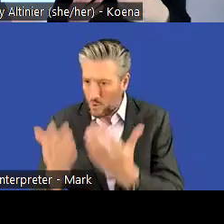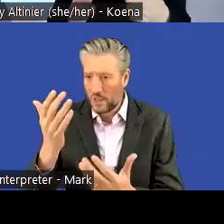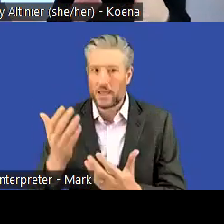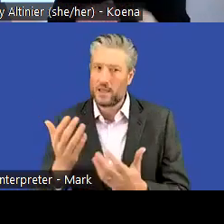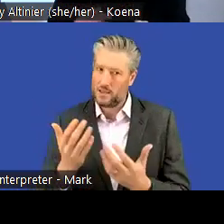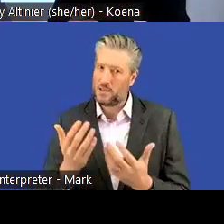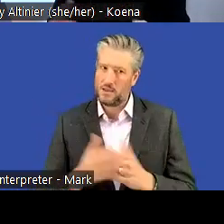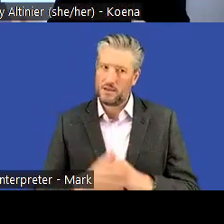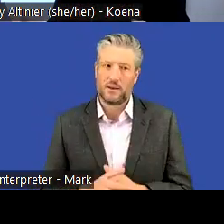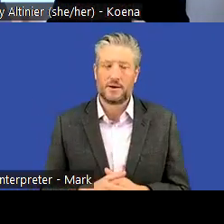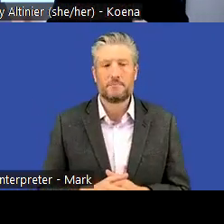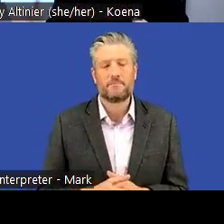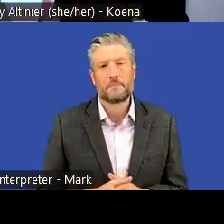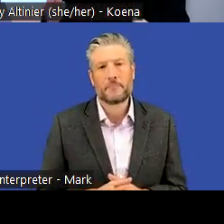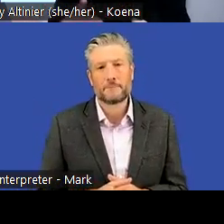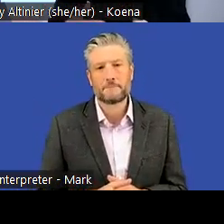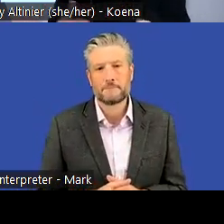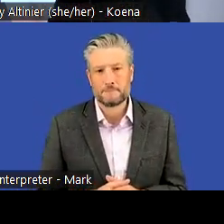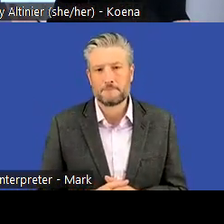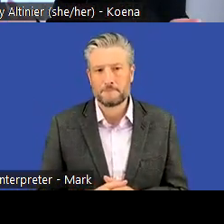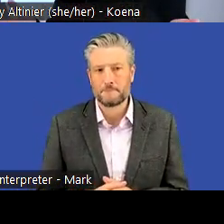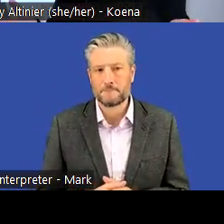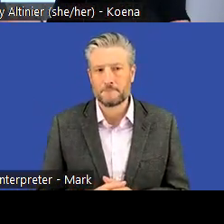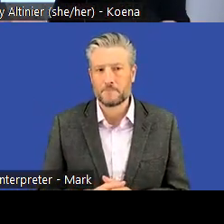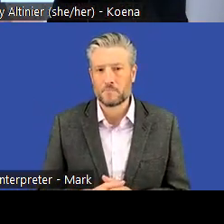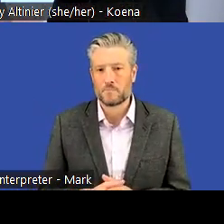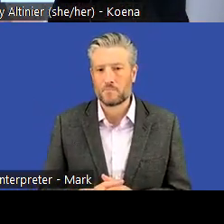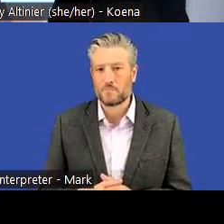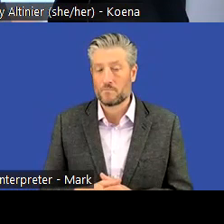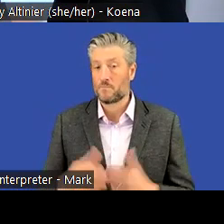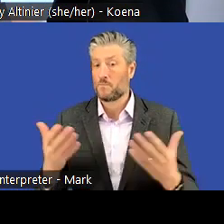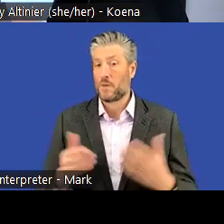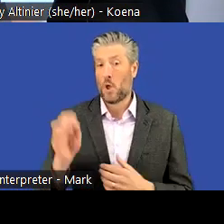we have three mentions in Europe, as you know.